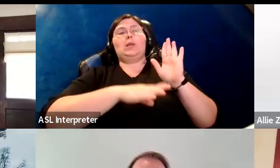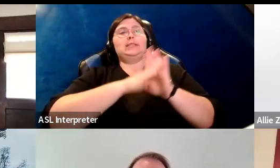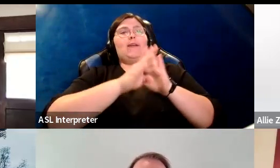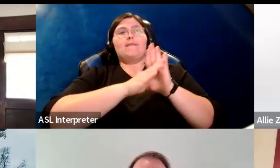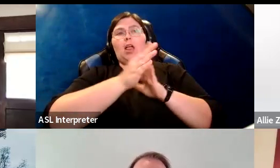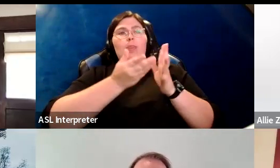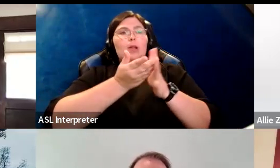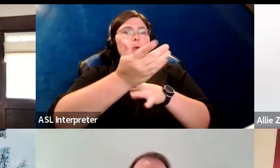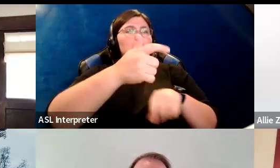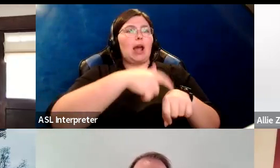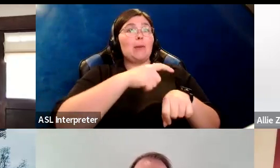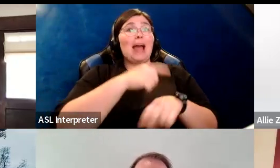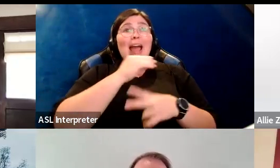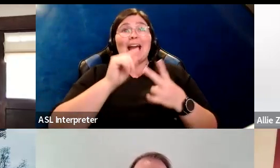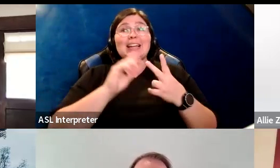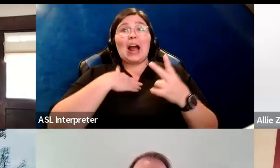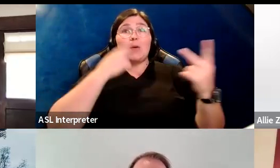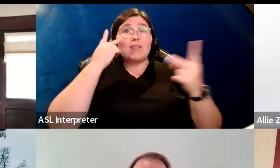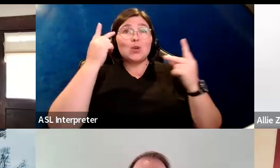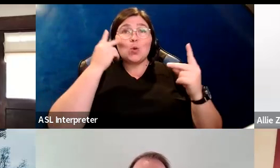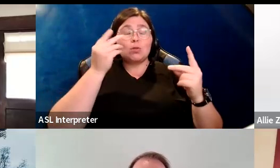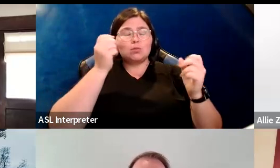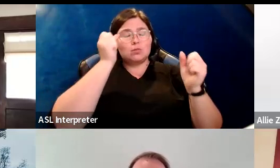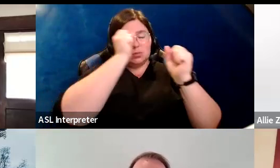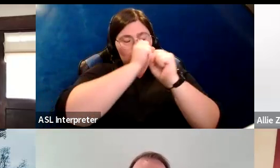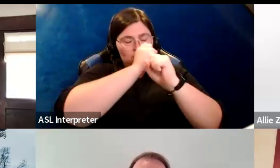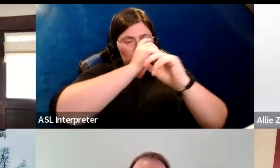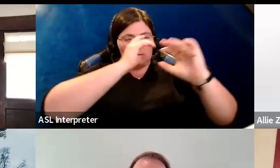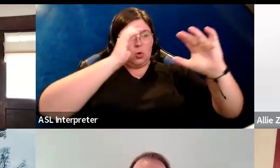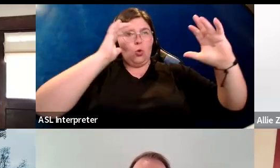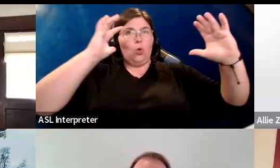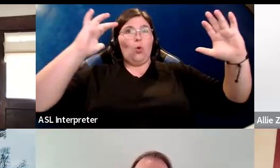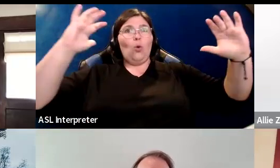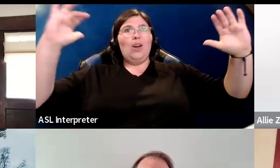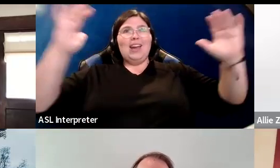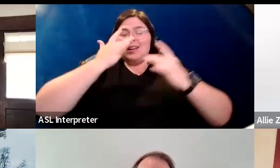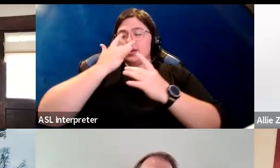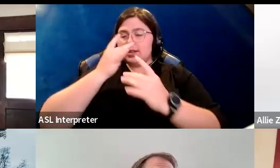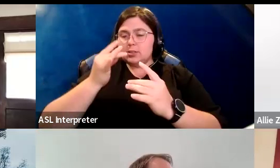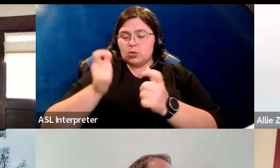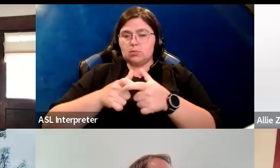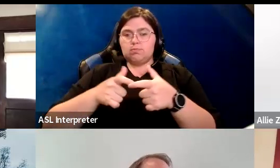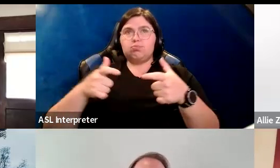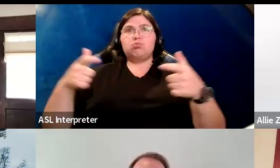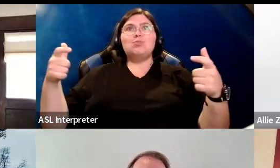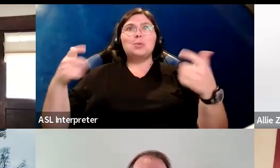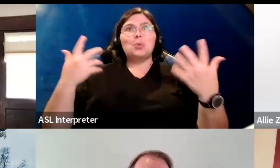And it's also expanding our view and interests. So we started thinking about developing it